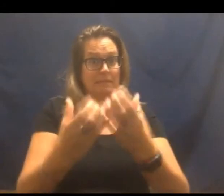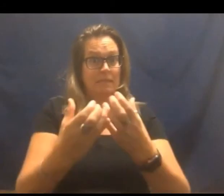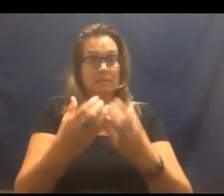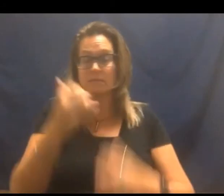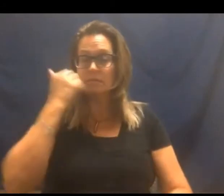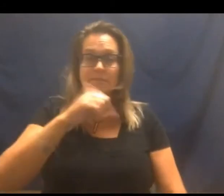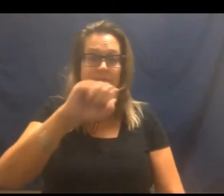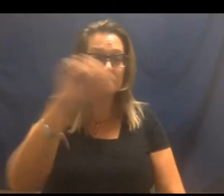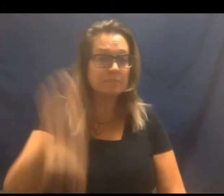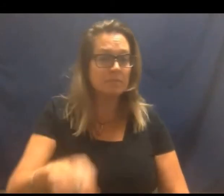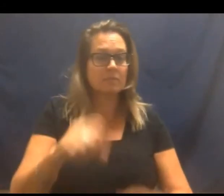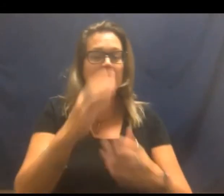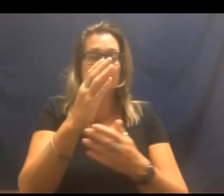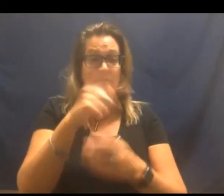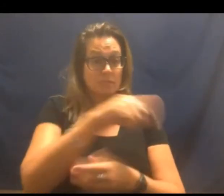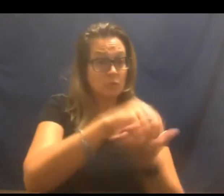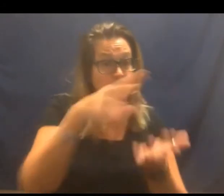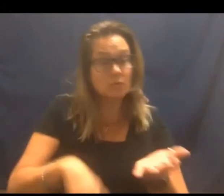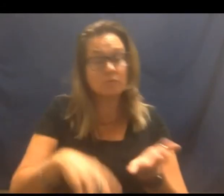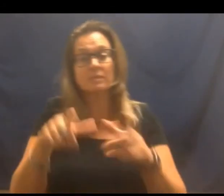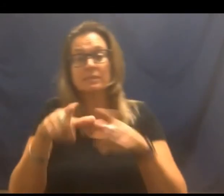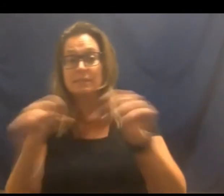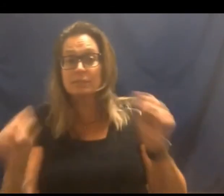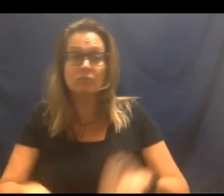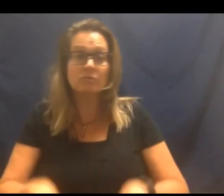research. It's kind of like this class with the